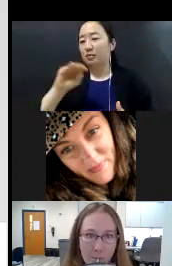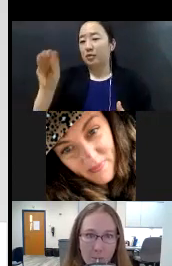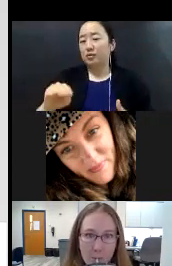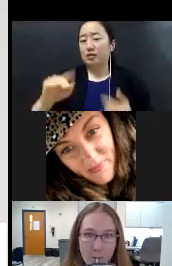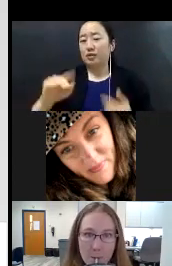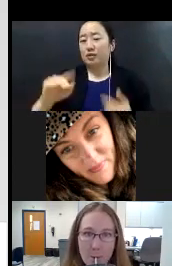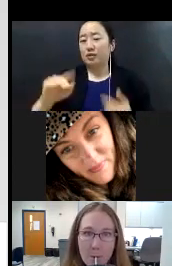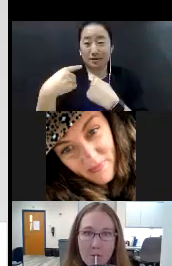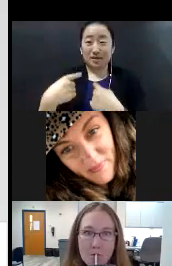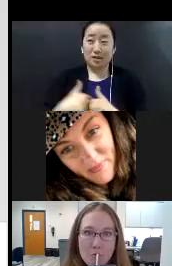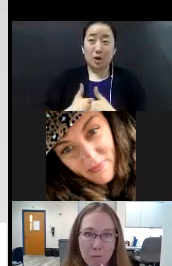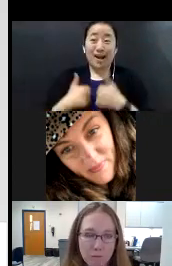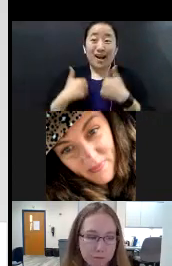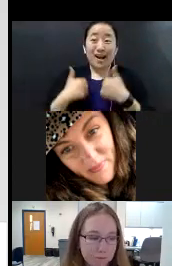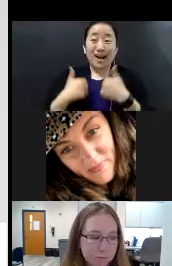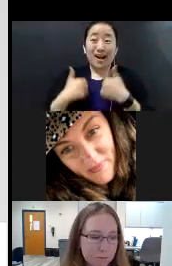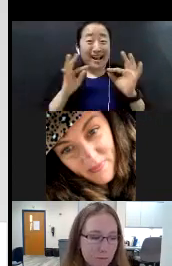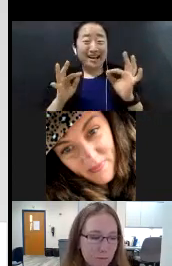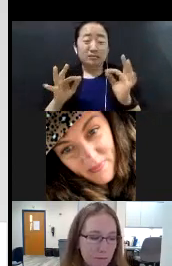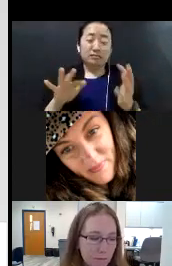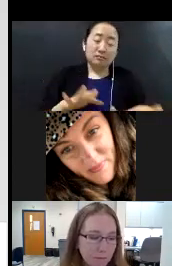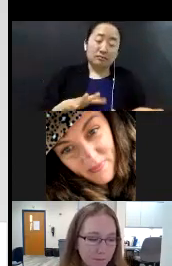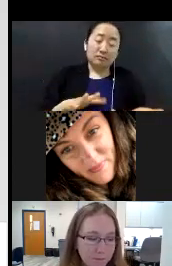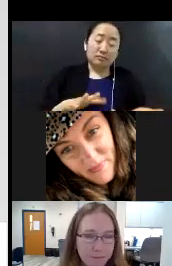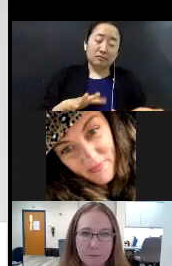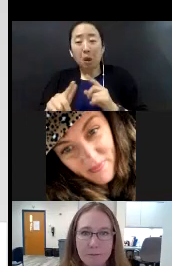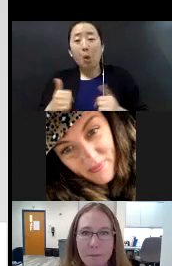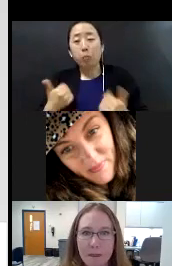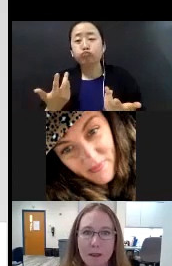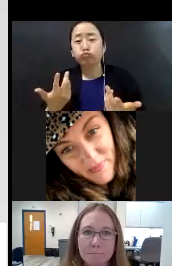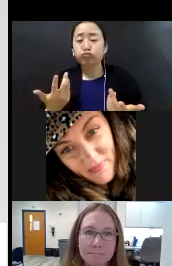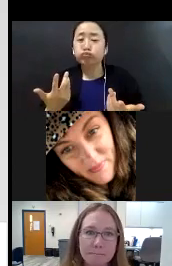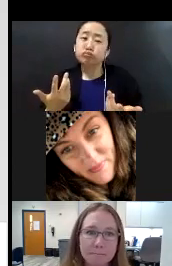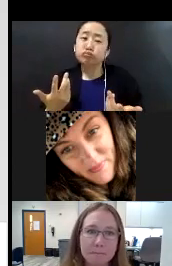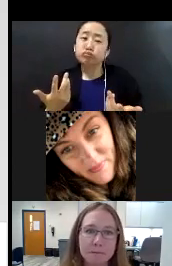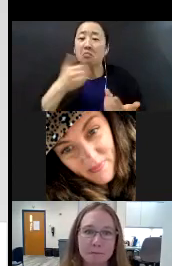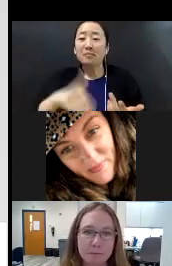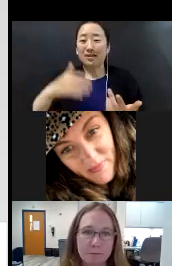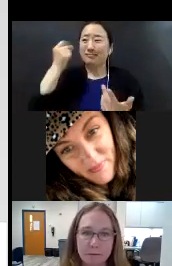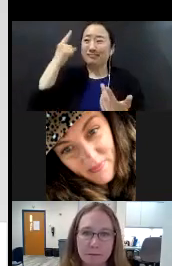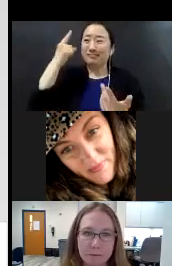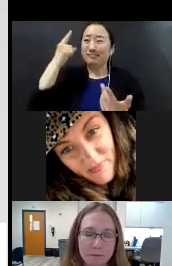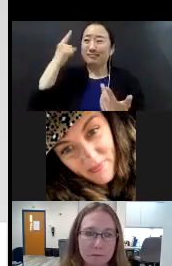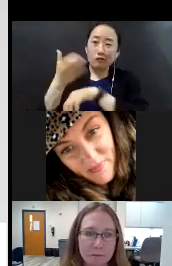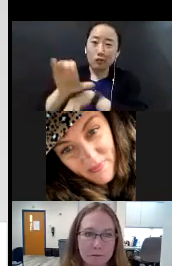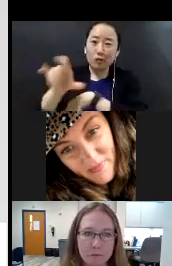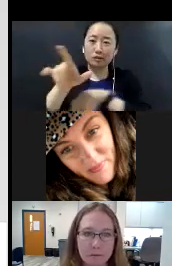NOT PERFECT, BUT PRETTY DECENT FOR A SURVEY THAT WE OFFER AS OPTIONAL. WE THINK THAT THE RESPONSE RATE HELPS BECAUSE THE